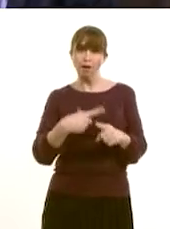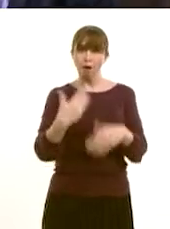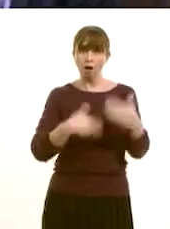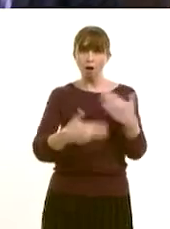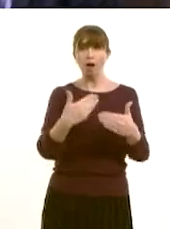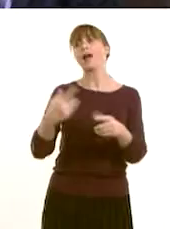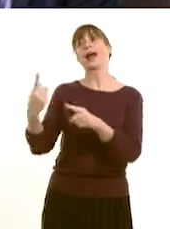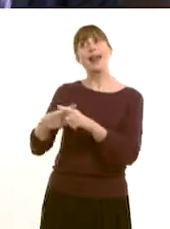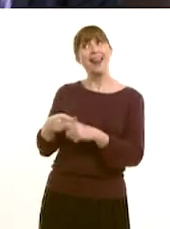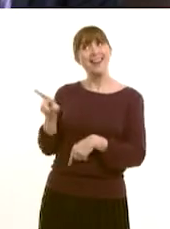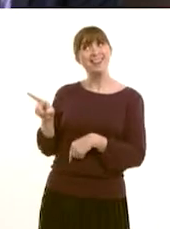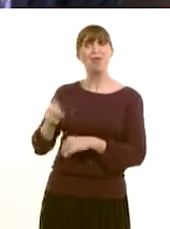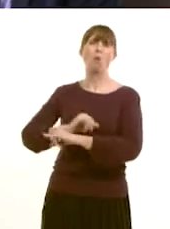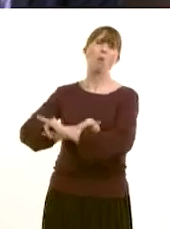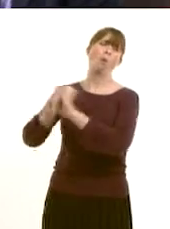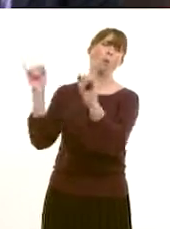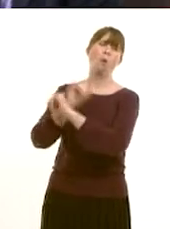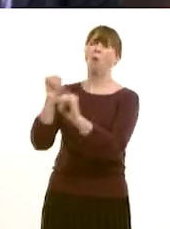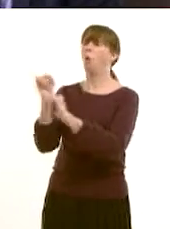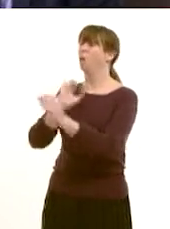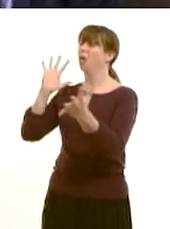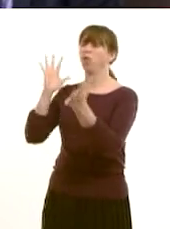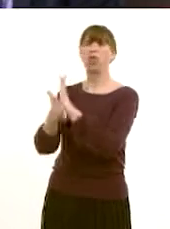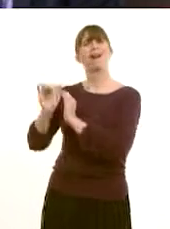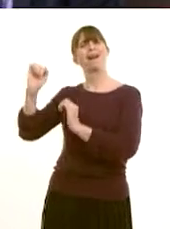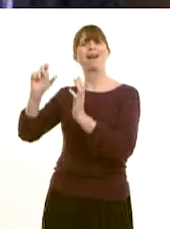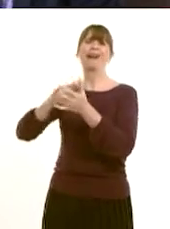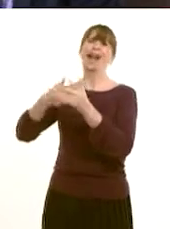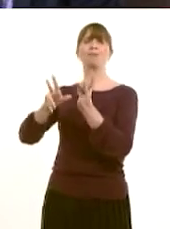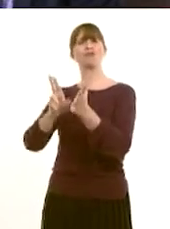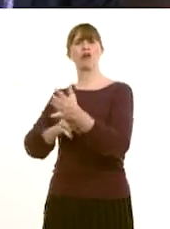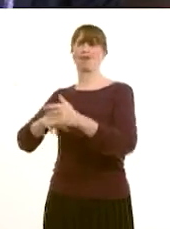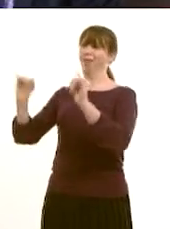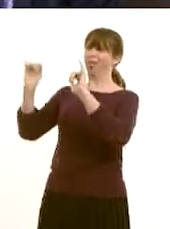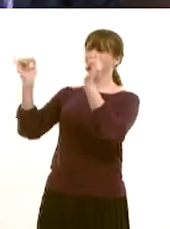England, we donít have the chaosóthe Cameronís chaos of a junior doctors strike.